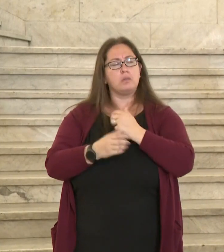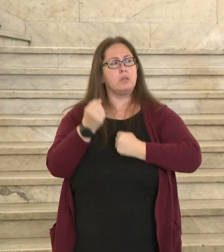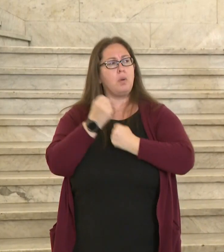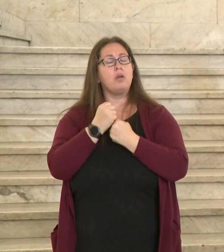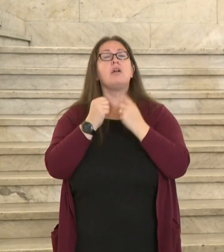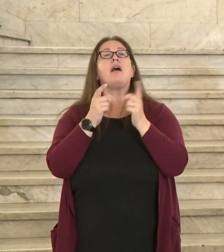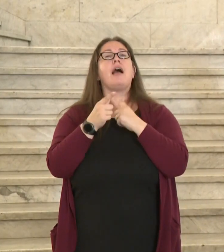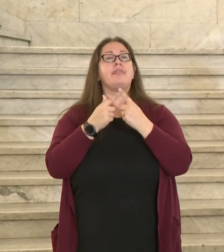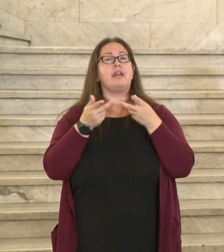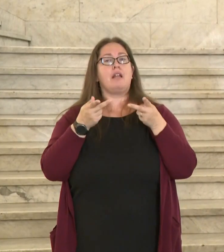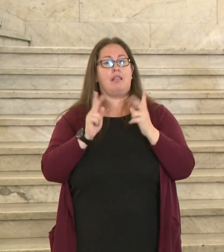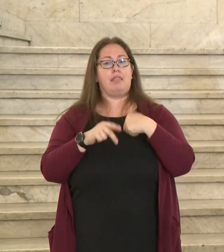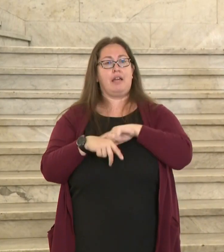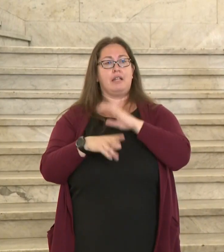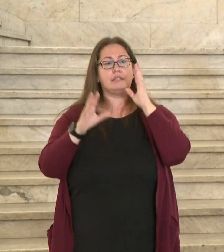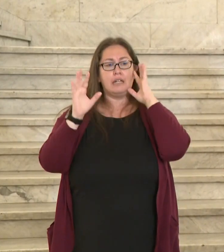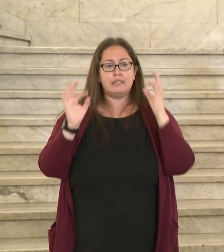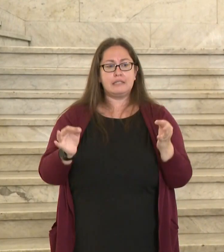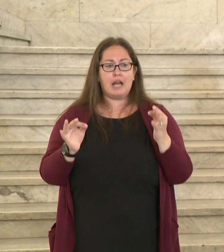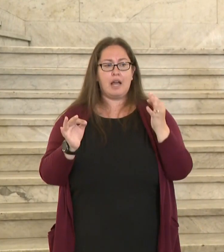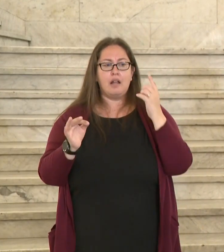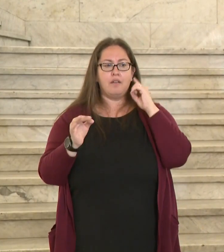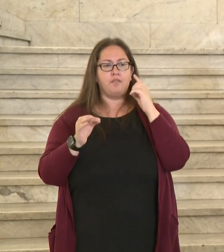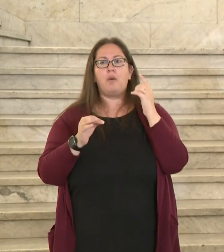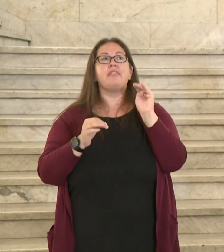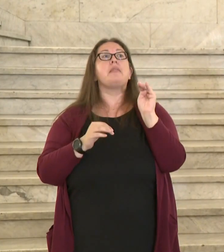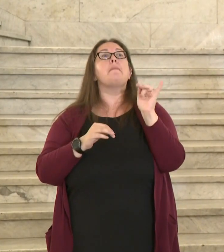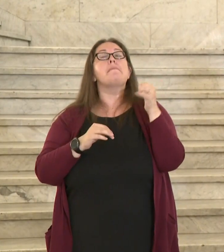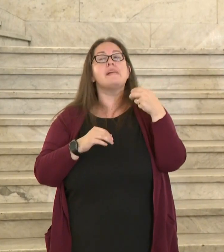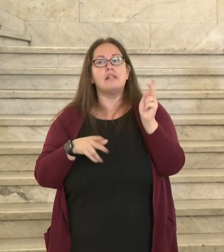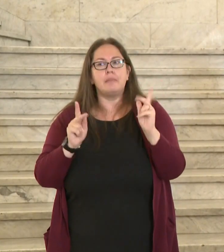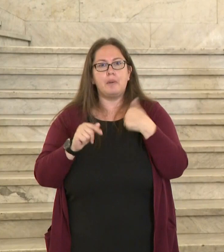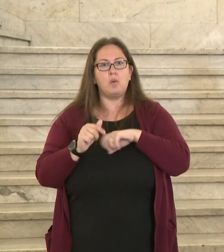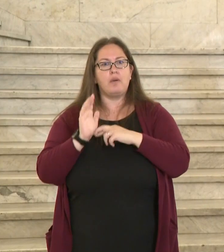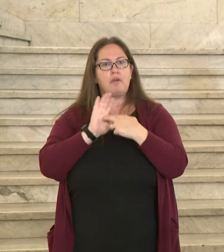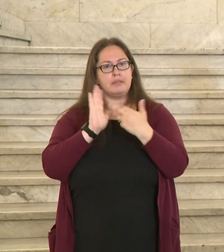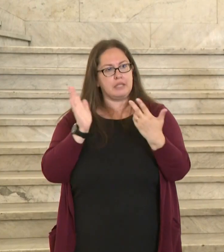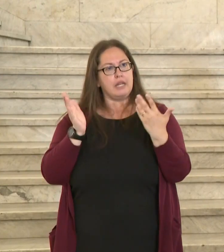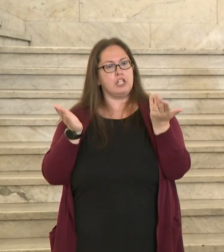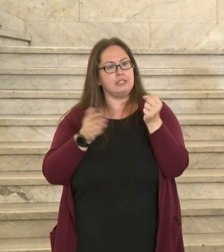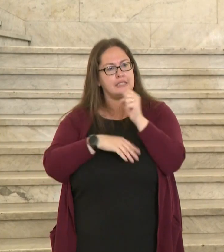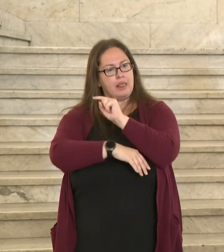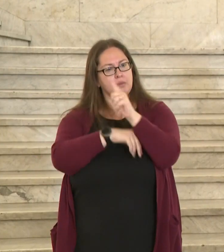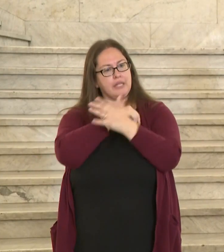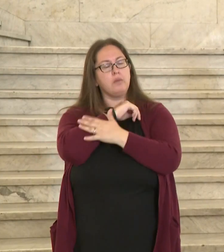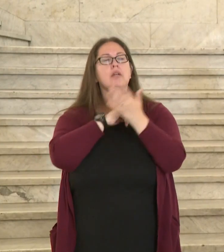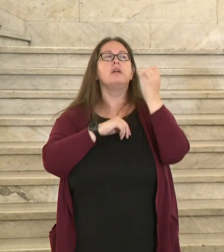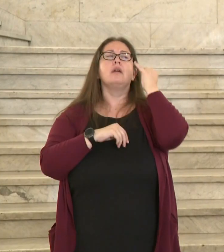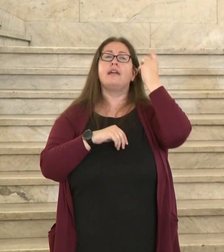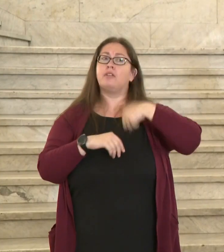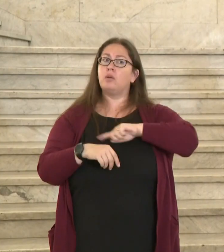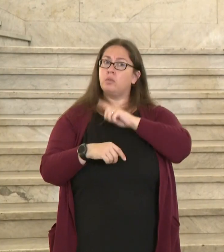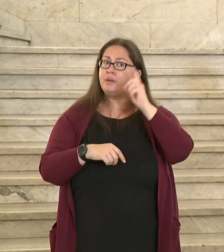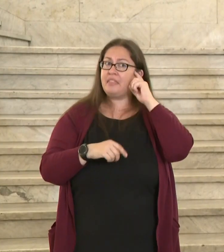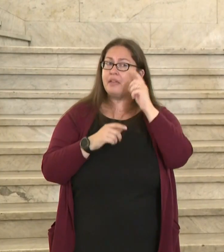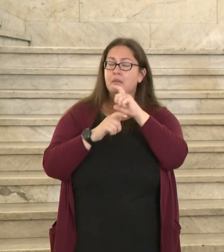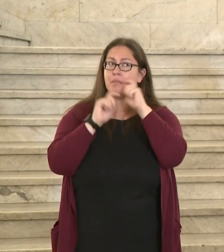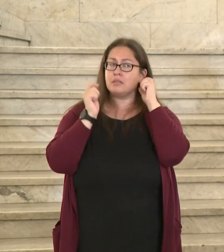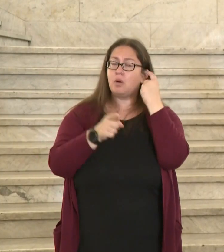IN OUR COMMUNITY. COME TO US MR. PAGE. IN OUR COMMUNITY. COME TO US MR. PAGE. COME IN OUR COMMUNITY. COME TO US MR. PAGE. COME TO IN OUR COMMUNITY. COME TO US MR. PAGE. COME TO US IN OUR COMMUNITY. COME TO US MR. PAGE. COME TO US AND IN OUR COMMUNITY. COME TO US MR. PAGE. COME TO US AND SAY IN OUR COMMUNITY. COME TO US MR. PAGE. COME TO US AND SAY LET'S IN OUR COMMUNITY. COME TO US MR. PAGE. COME TO US AND SAY LET'S HAVE IN OUR COMMUNITY. COME TO US MR. PAGE. COME TO US AND SAY LET'S HAVE A COME TO US MR. PAGE. COME TO US AND SAY LET'S HAVE A COME TO US MR. PAGE. COME TO US AND SAY LET'S HAVE A CONVERSATION COME TO US MR. PAGE. COME TO US AND SAY LET'S HAVE A CONVERSATION ABOUT COME TO US MR. PAGE. COME TO US AND SAY LET'S HAVE A CONVERSATION ABOUT THIS. COME TO US AND SAY LET'S HAVE A CONVERSATION ABOUT THIS. COME TO US AND SAY LET'S HAVE A CONVERSATION ABOUT THIS. ASK COME TO US AND SAY LET'S HAVE A CONVERSATION ABOUT THIS. ASK FOR COME TO US AND SAY LET'S HAVE A CONVERSATION ABOUT THIS. ASK FOR OUR COME TO US AND SAY LET'S HAVE A CONVERSATION ABOUT THIS. ASK FOR OUR SUPPORT COME TO US AND SAY LET'S HAVE A CONVERSATION ABOUT THIS. ASK FOR OUR SUPPORT AND COME TO US AND SAY LET'S HAVE A CONVERSATION ABOUT THIS. ASK FOR OUR SUPPORT AND THEN CONVERSATION ABOUT THIS. ASK FOR OUR SUPPORT AND THEN CONVERSATION ABOUT THIS. ASK FOR OUR SUPPORT AND THEN LET CONVERSATION ABOUT THIS. ASK FOR OUR SUPPORT AND THEN LET US CONVERSATION ABOUT THIS. ASK FOR OUR SUPPORT AND THEN LET US DECIDE CONVERSATION ABOUT THIS. ASK FOR OUR SUPPORT AND THEN LET US DECIDE ON CONVERSATION ABOUT THIS. ASK FOR OUR SUPPORT AND THEN LET US DECIDE ON BEHALF CONVERSATION ABOUT THIS. ASK FOR OUR SUPPORT AND THEN LET US DECIDE ON BEHALF OF CONVERSATION ABOUT THIS. ASK FOR OUR SUPPORT AND THEN LET US DECIDE ON BEHALF OF THE